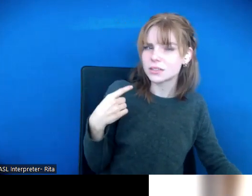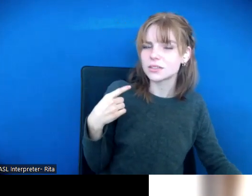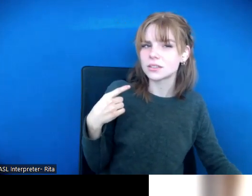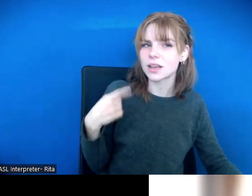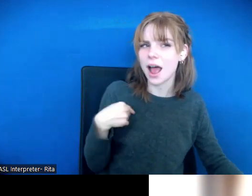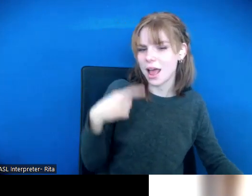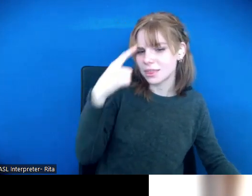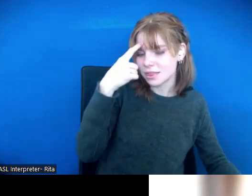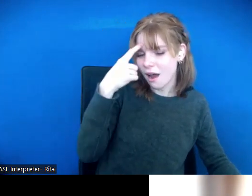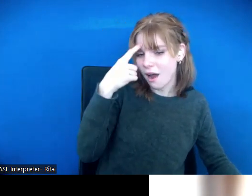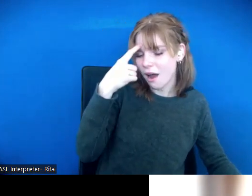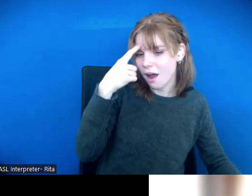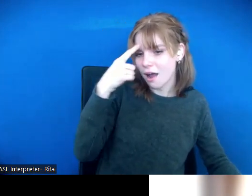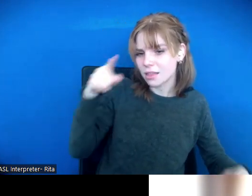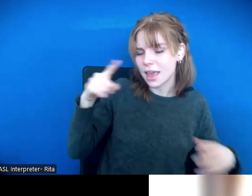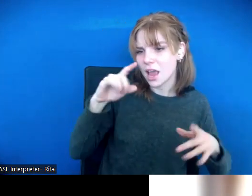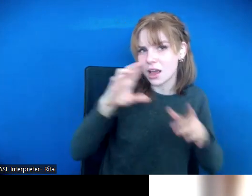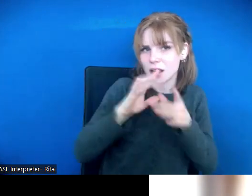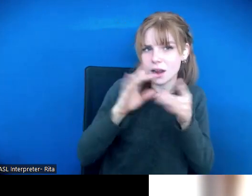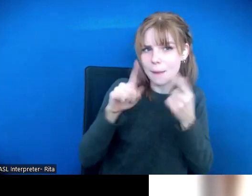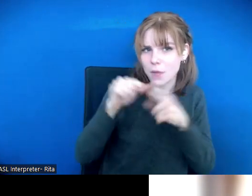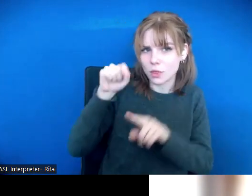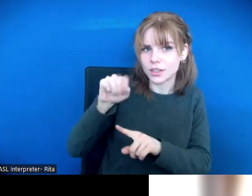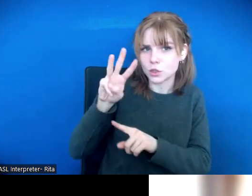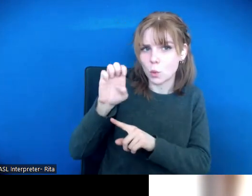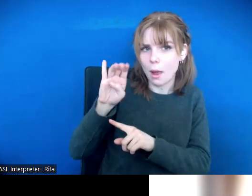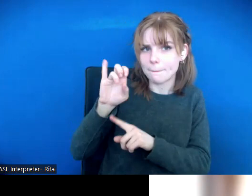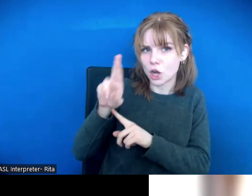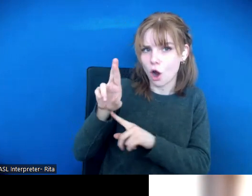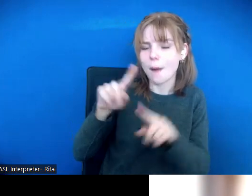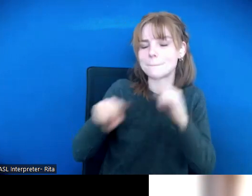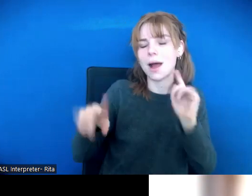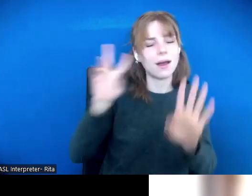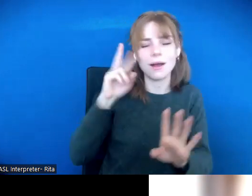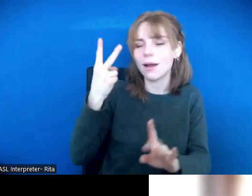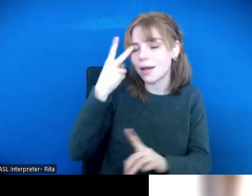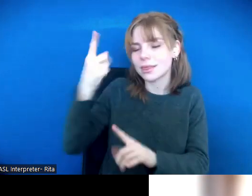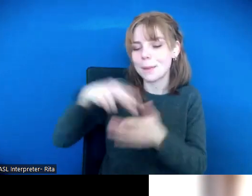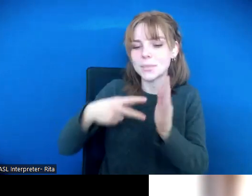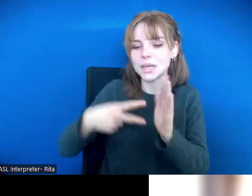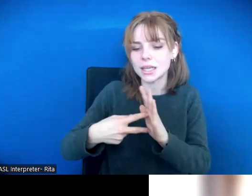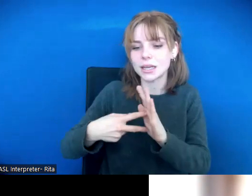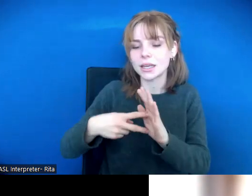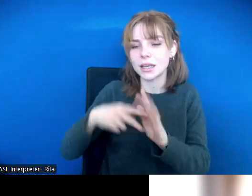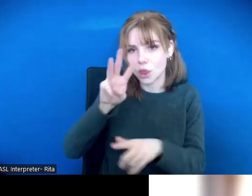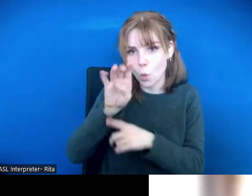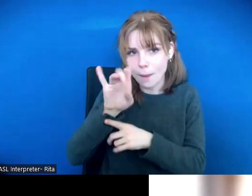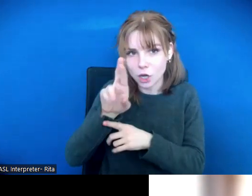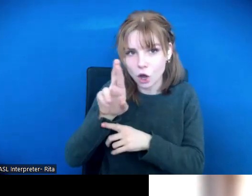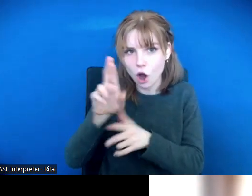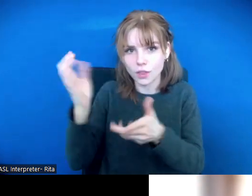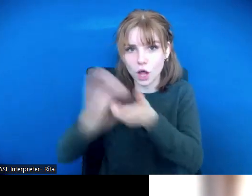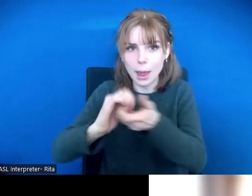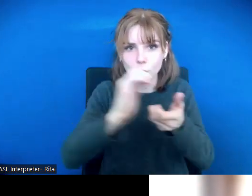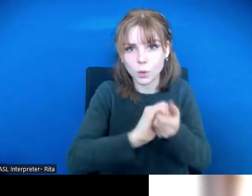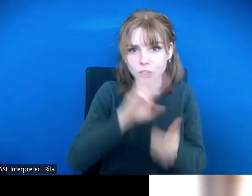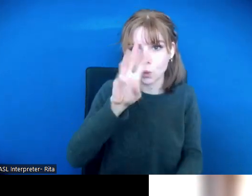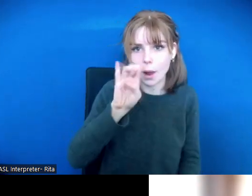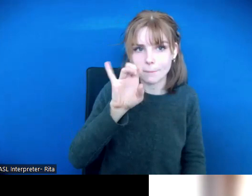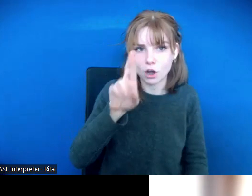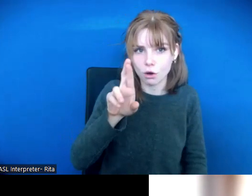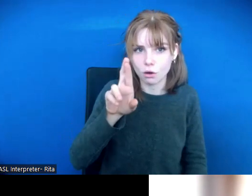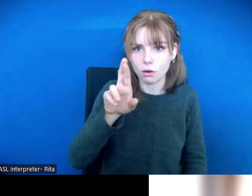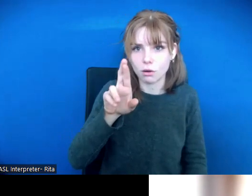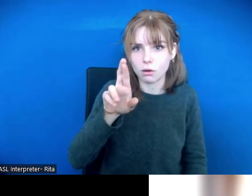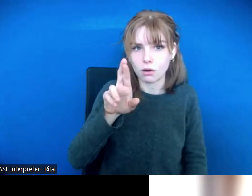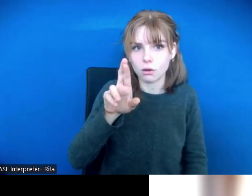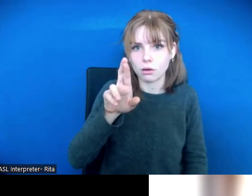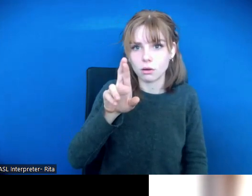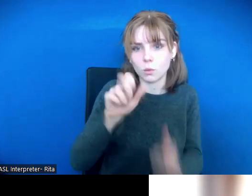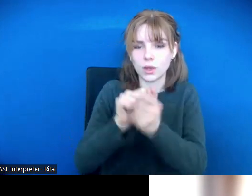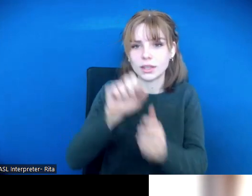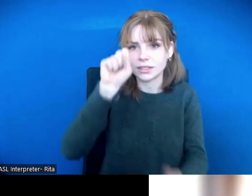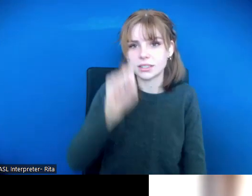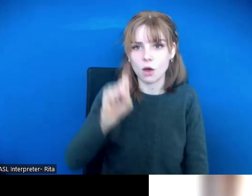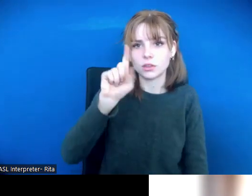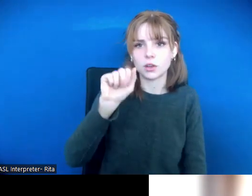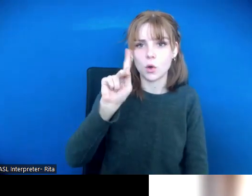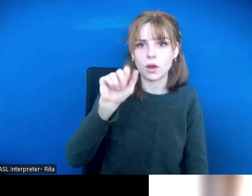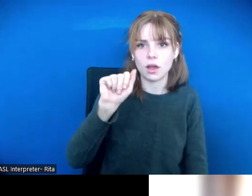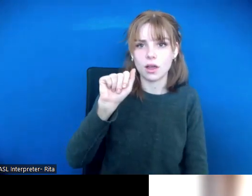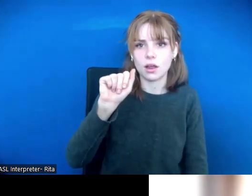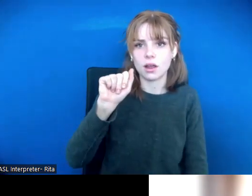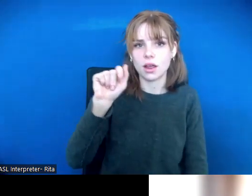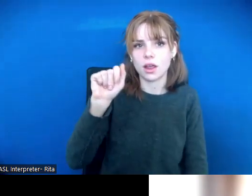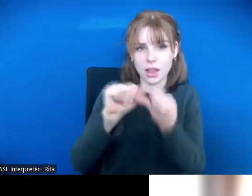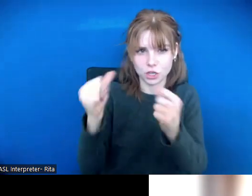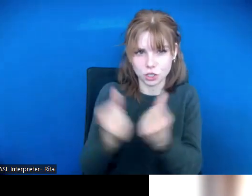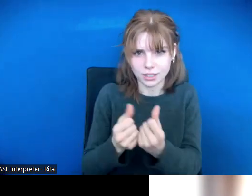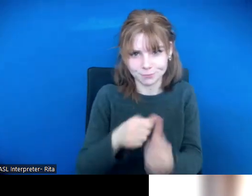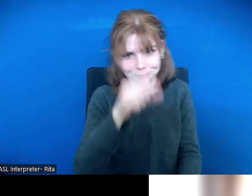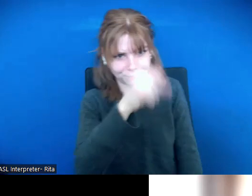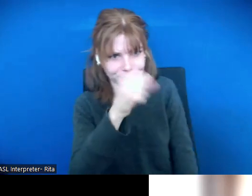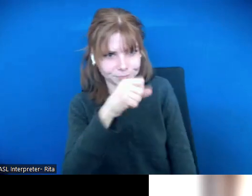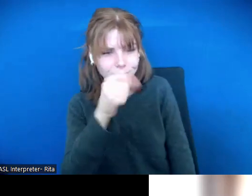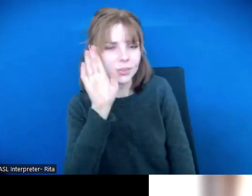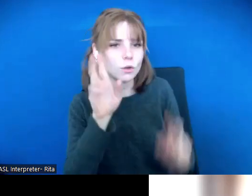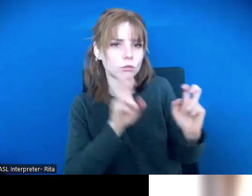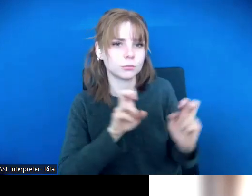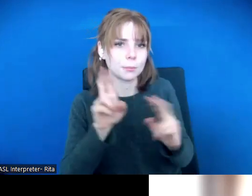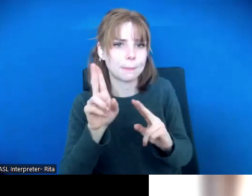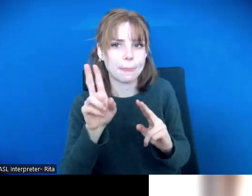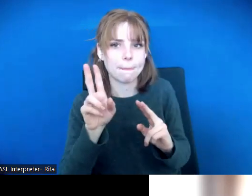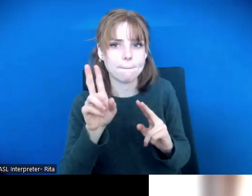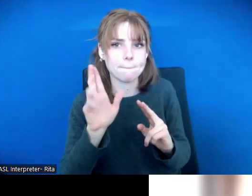That is wonderful. I think it looks like our time is up. And there are no additional questions.